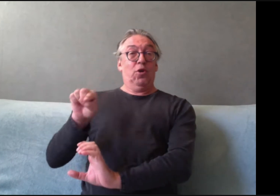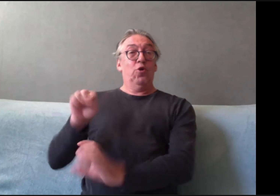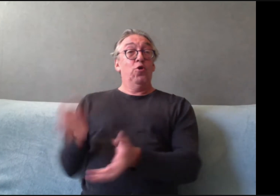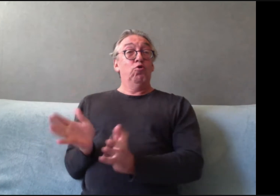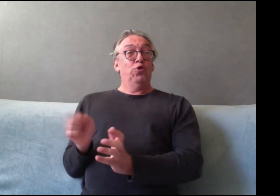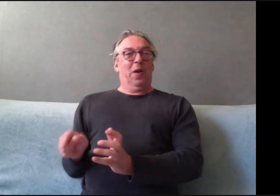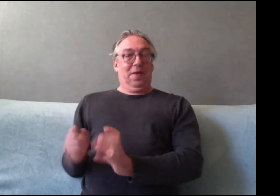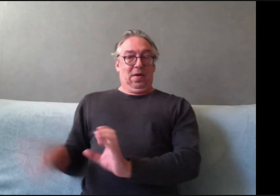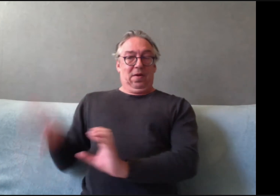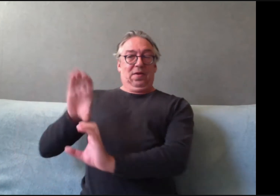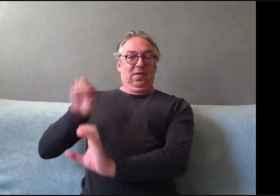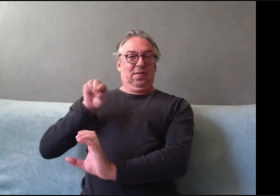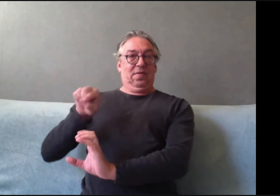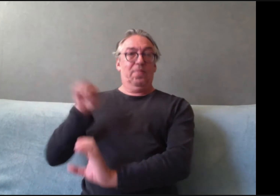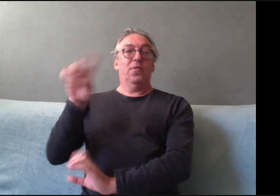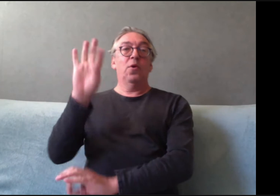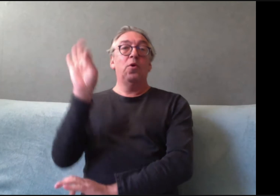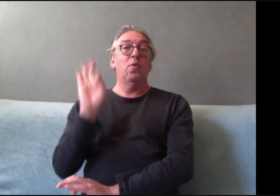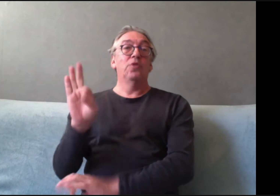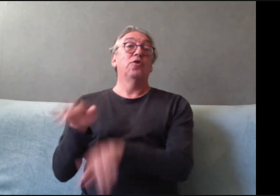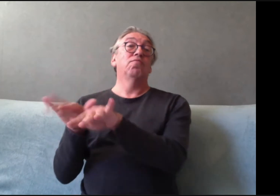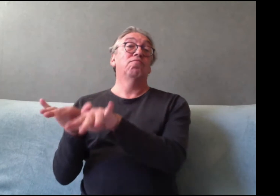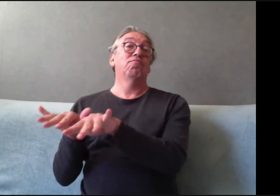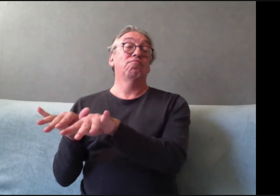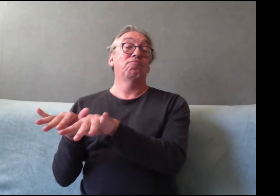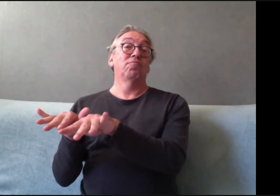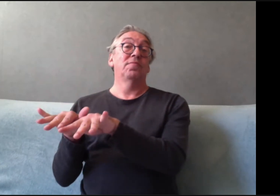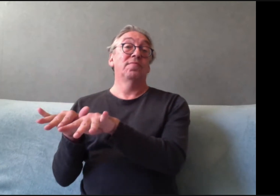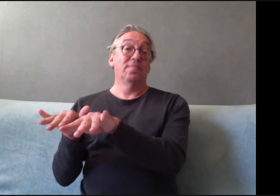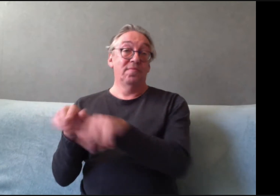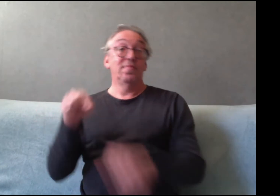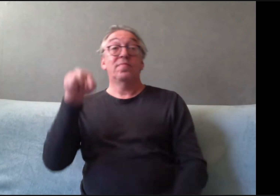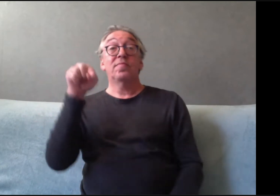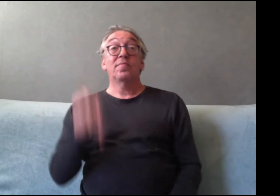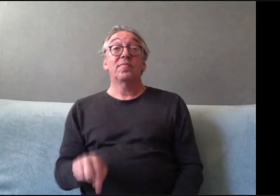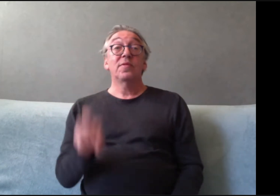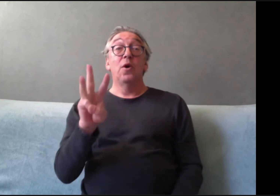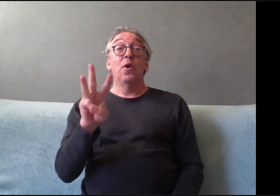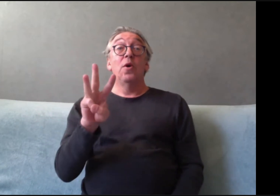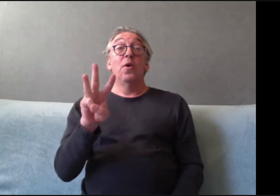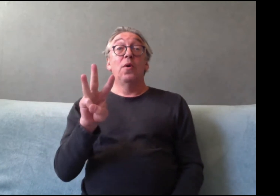We'll also record this, we'll share it afterwards with the subtitles.